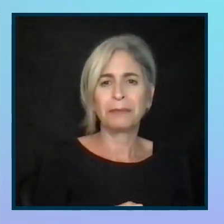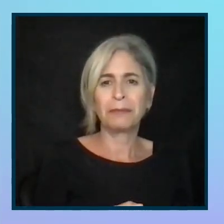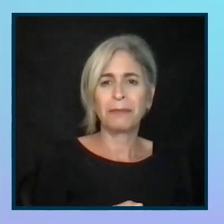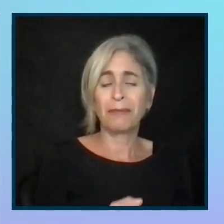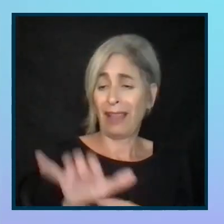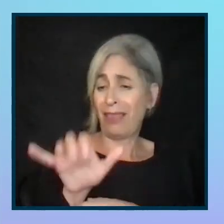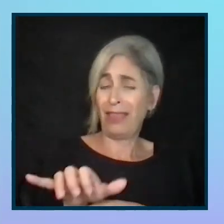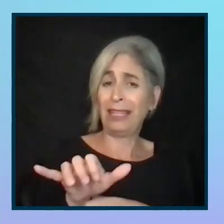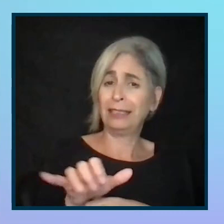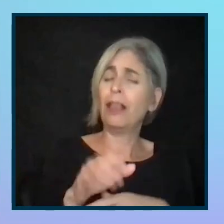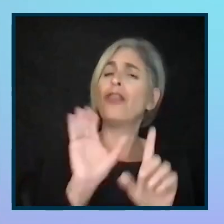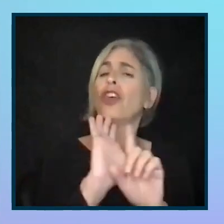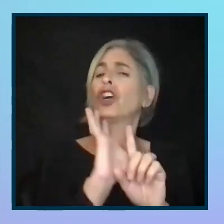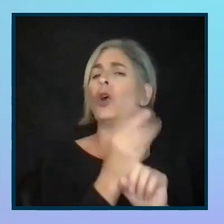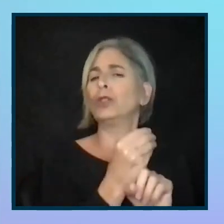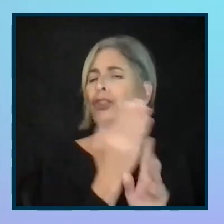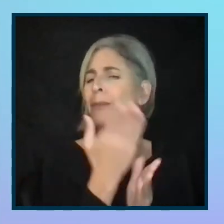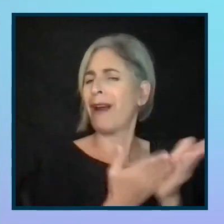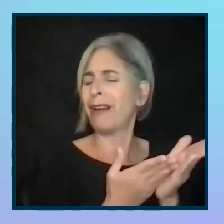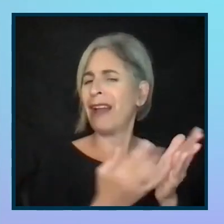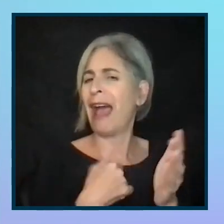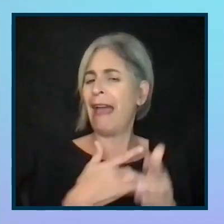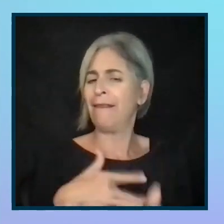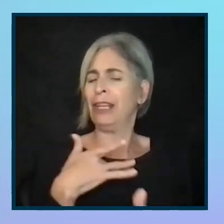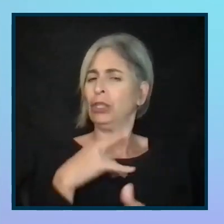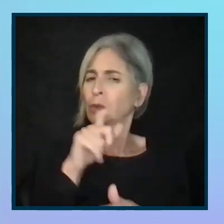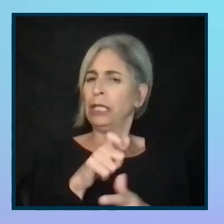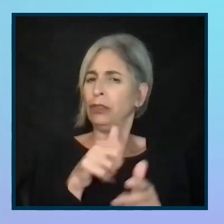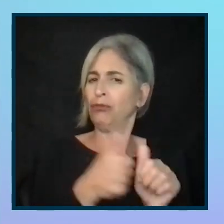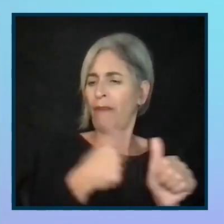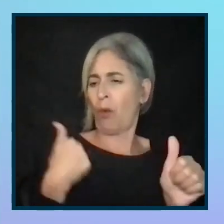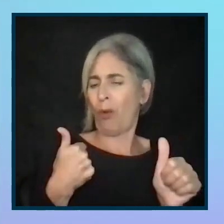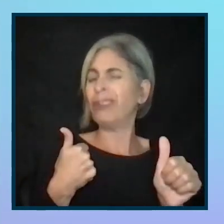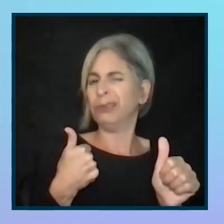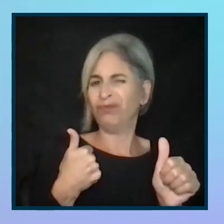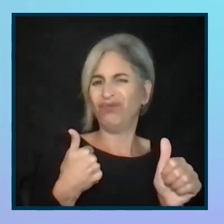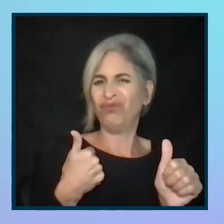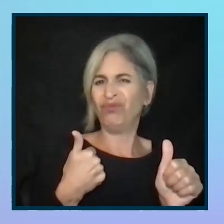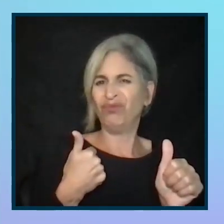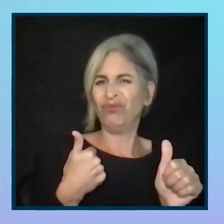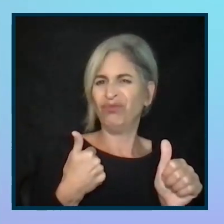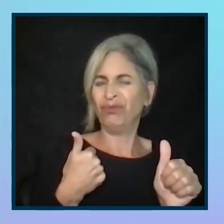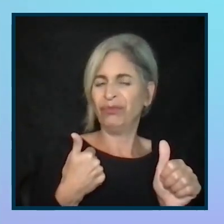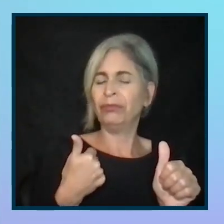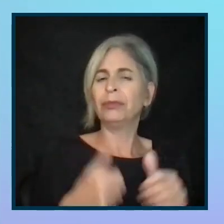That's the culture piece that I feel like we need to get away from as an industry.